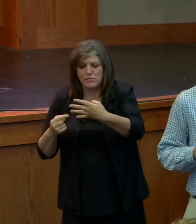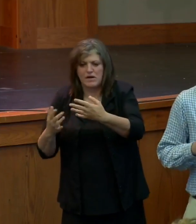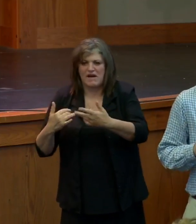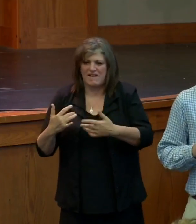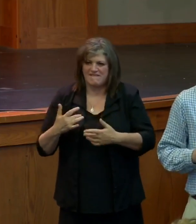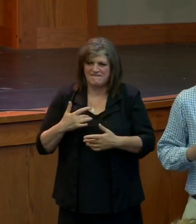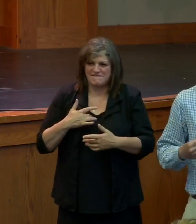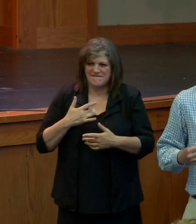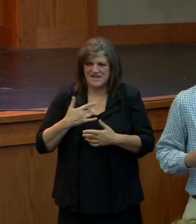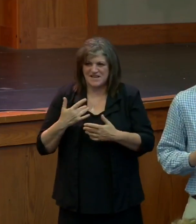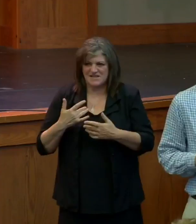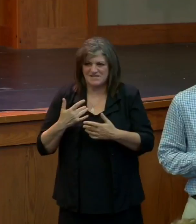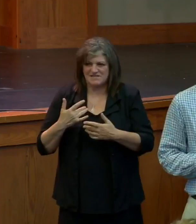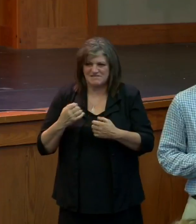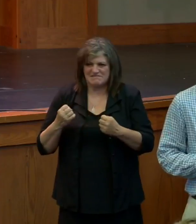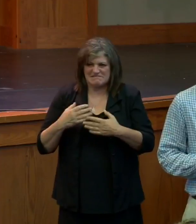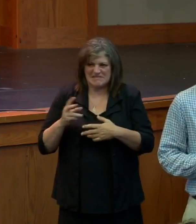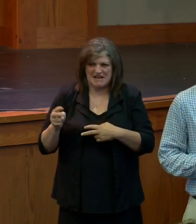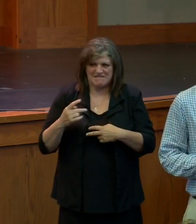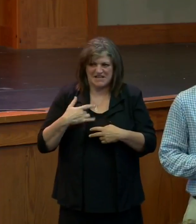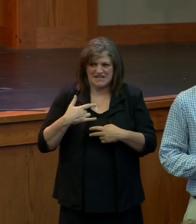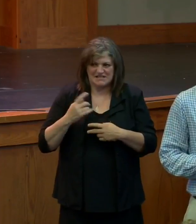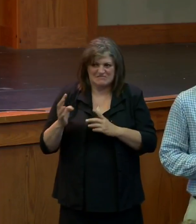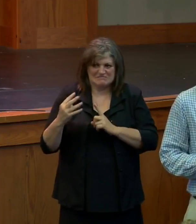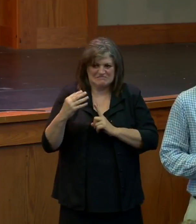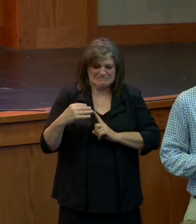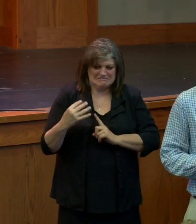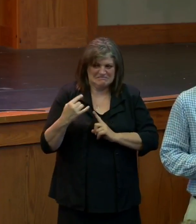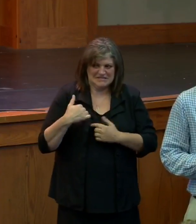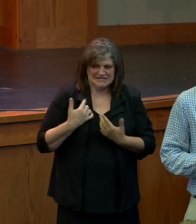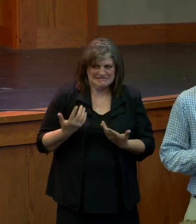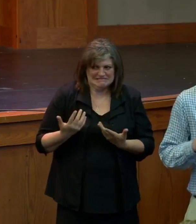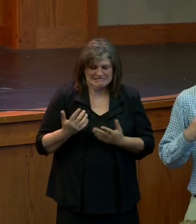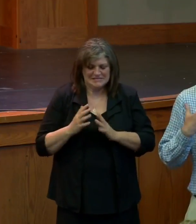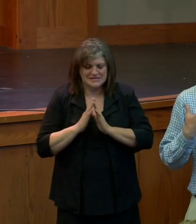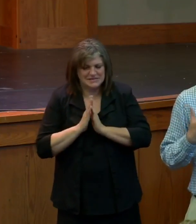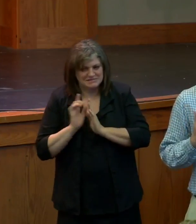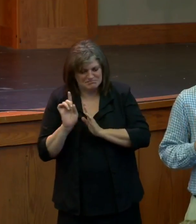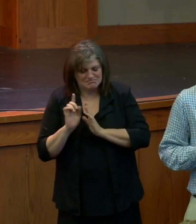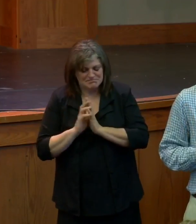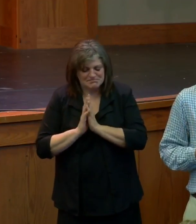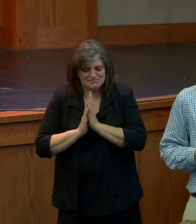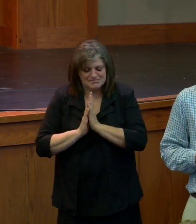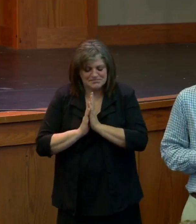MAKE ME ANOTHER SKUNK AT THE PARTY.